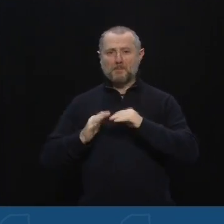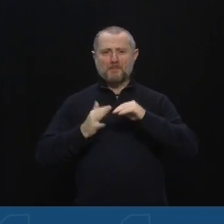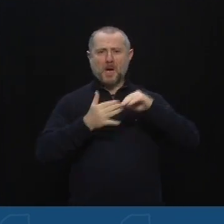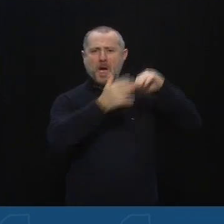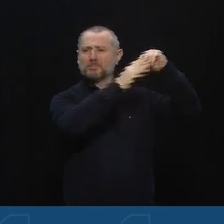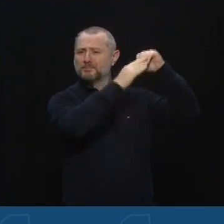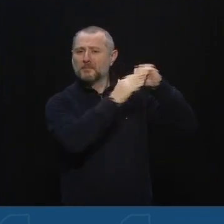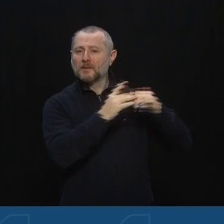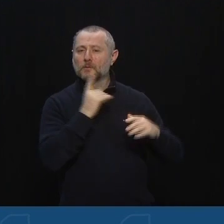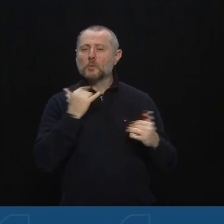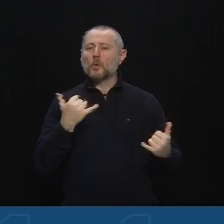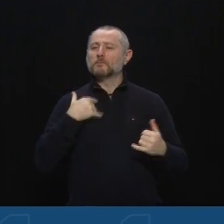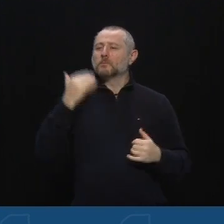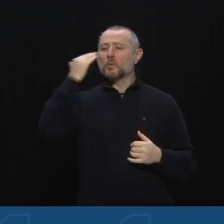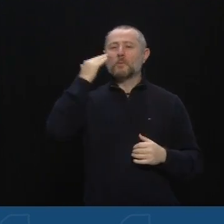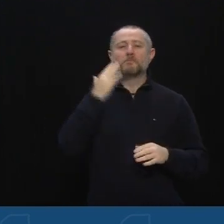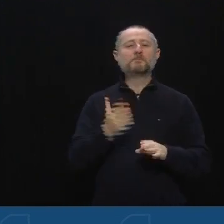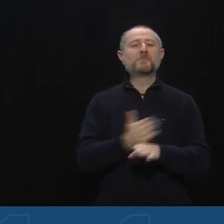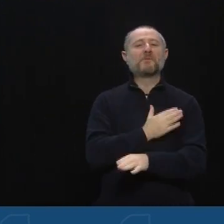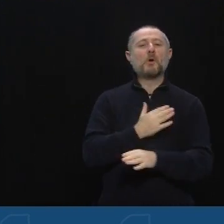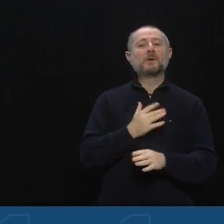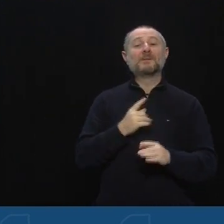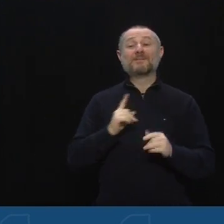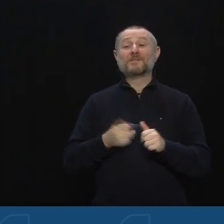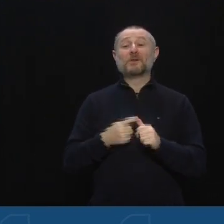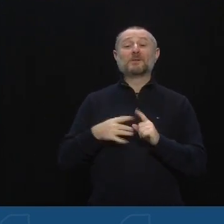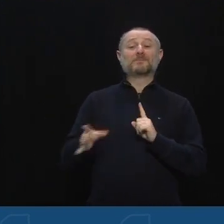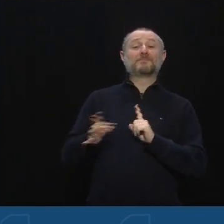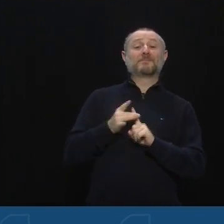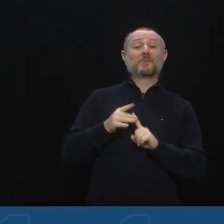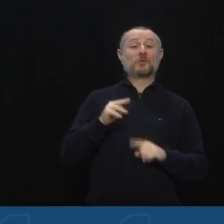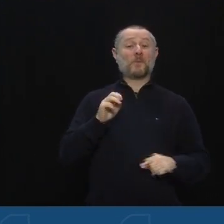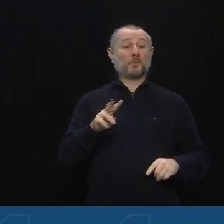YOU'VE HEARD ME TALK ABOUT THIS FOR MONTHS AND WE SAW THE NUMBERS GO UP RAPIDLY.